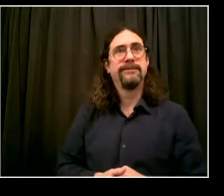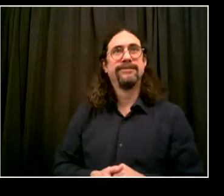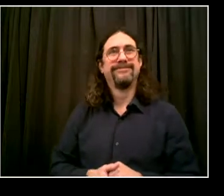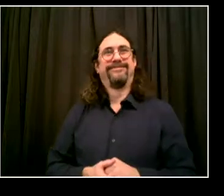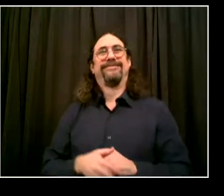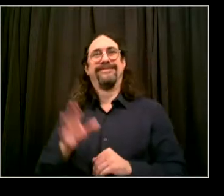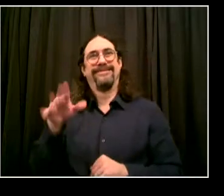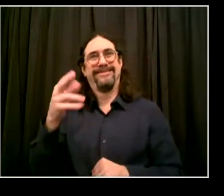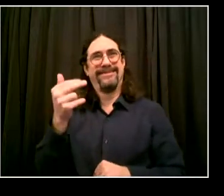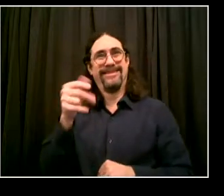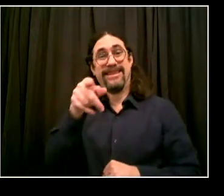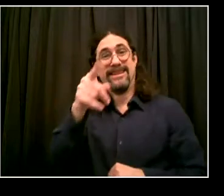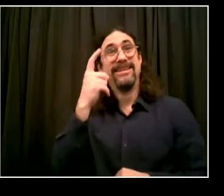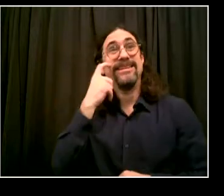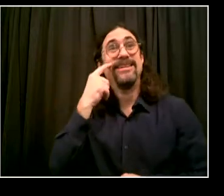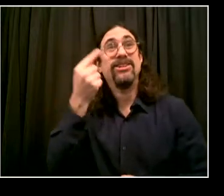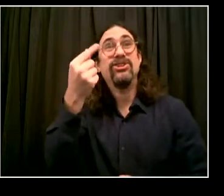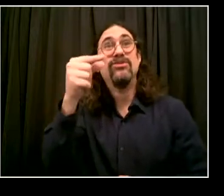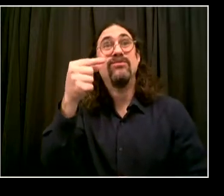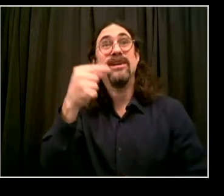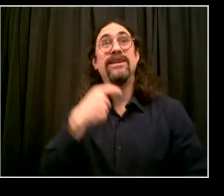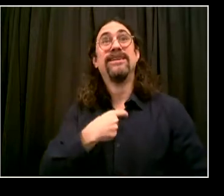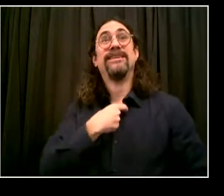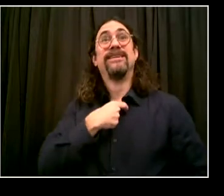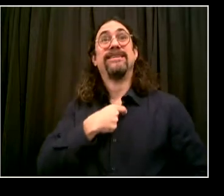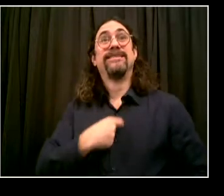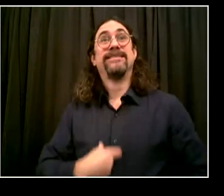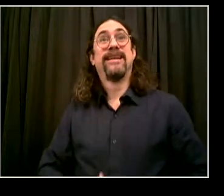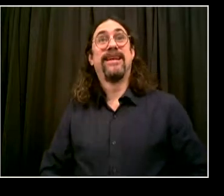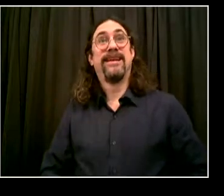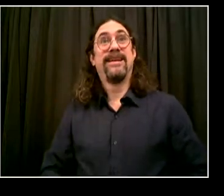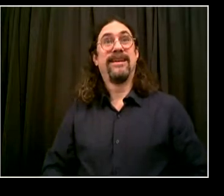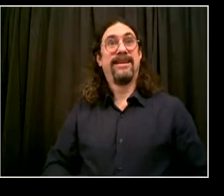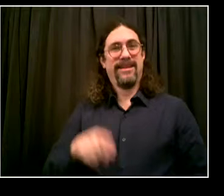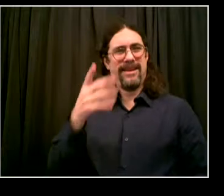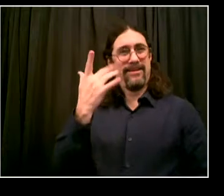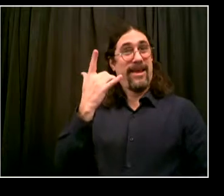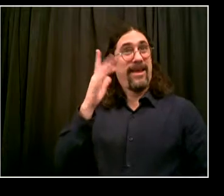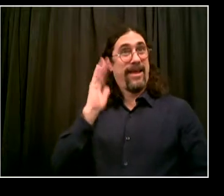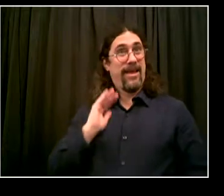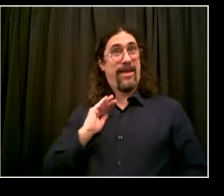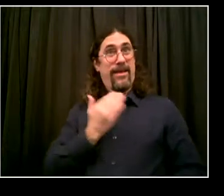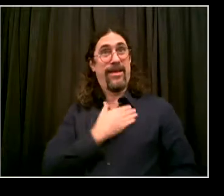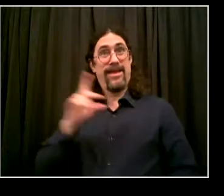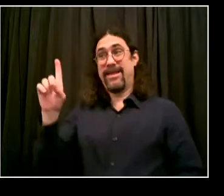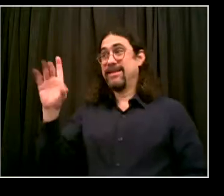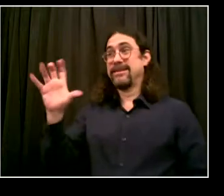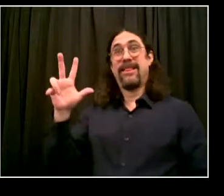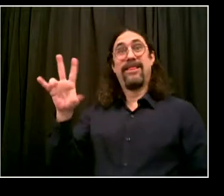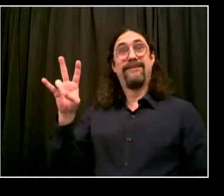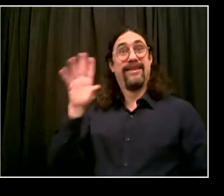37, HENRY GARRIDO